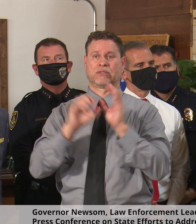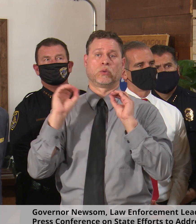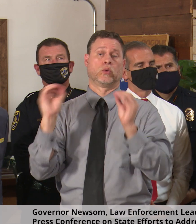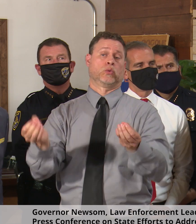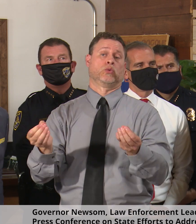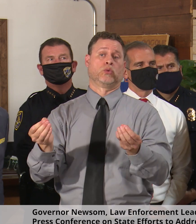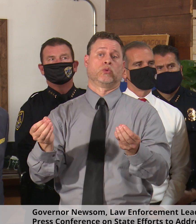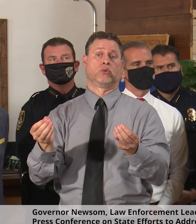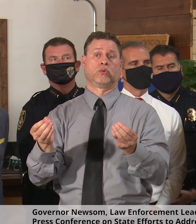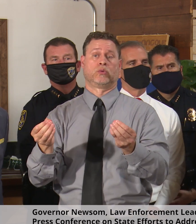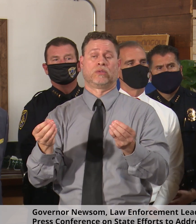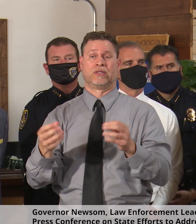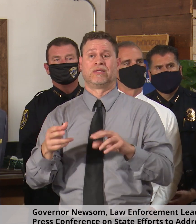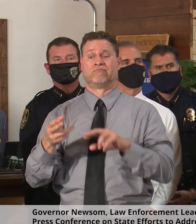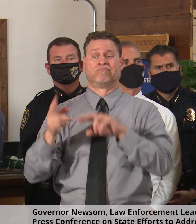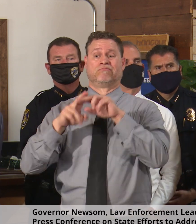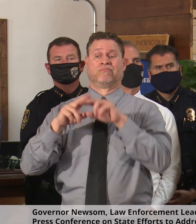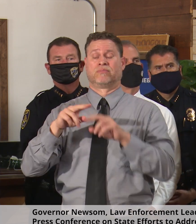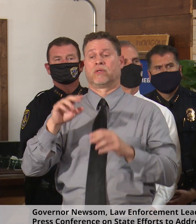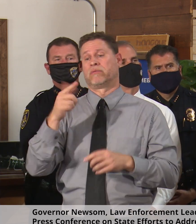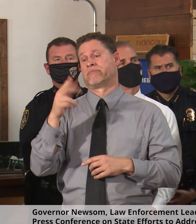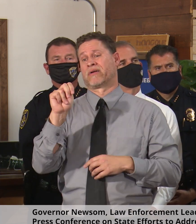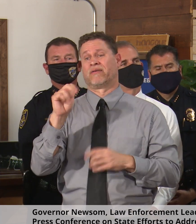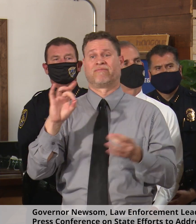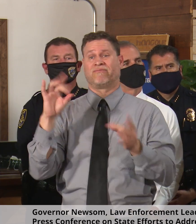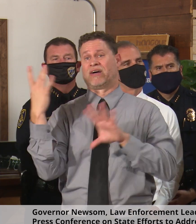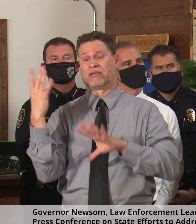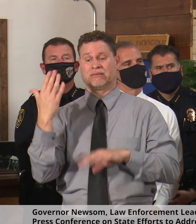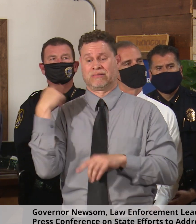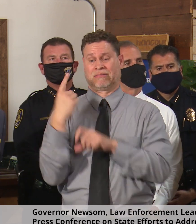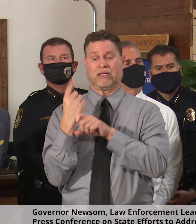an increase particularly of gun violence over the course of the last year. There are many theories